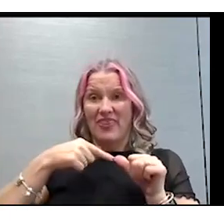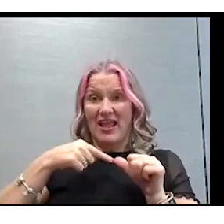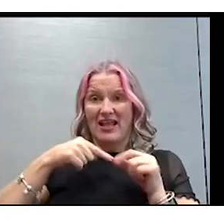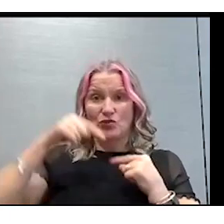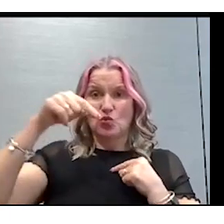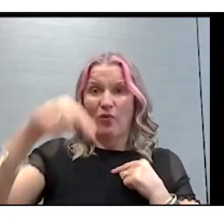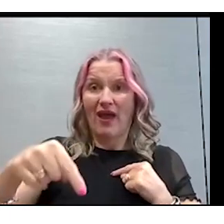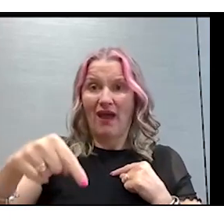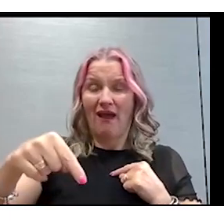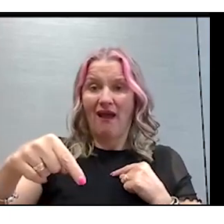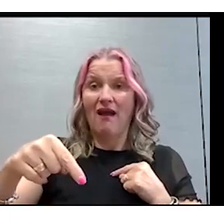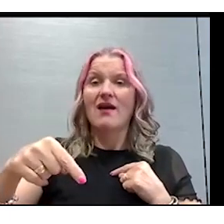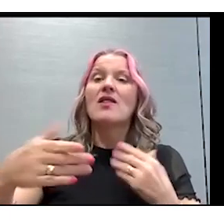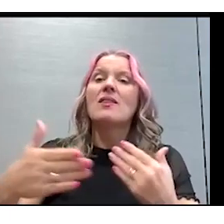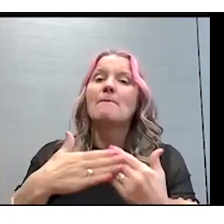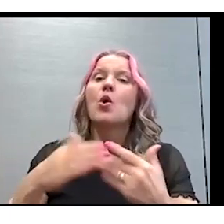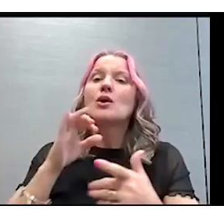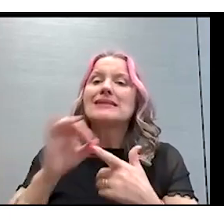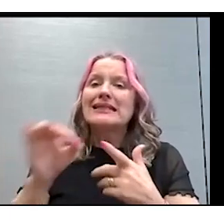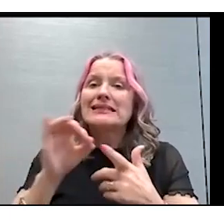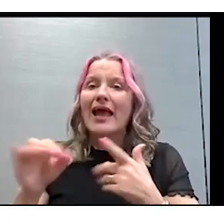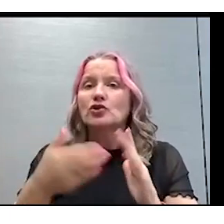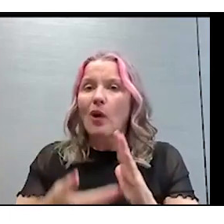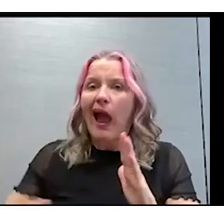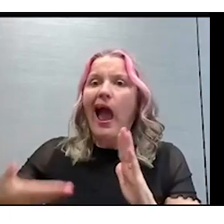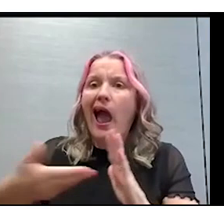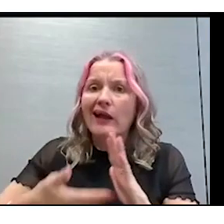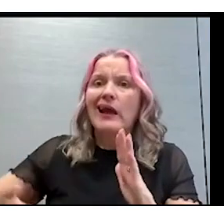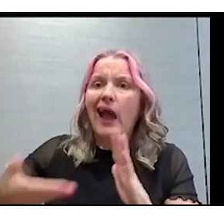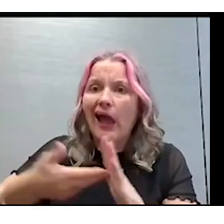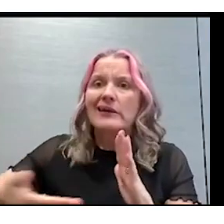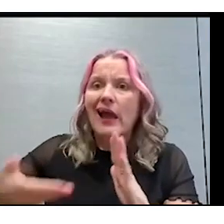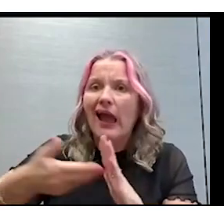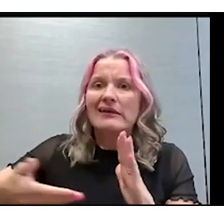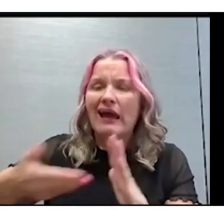The more details you add that are not relevant, the more confused the person is.